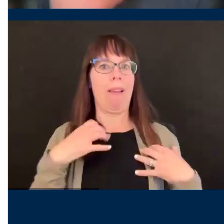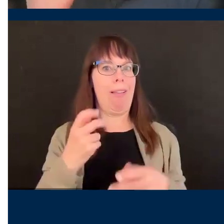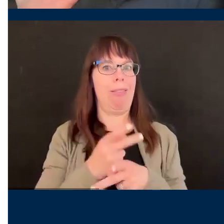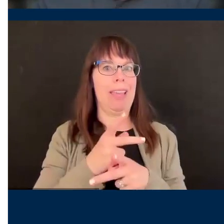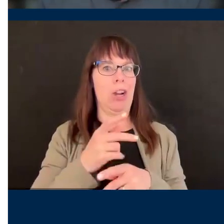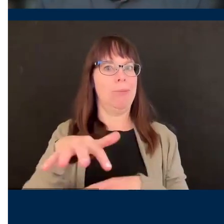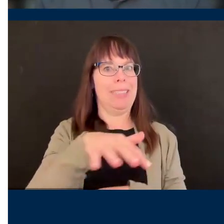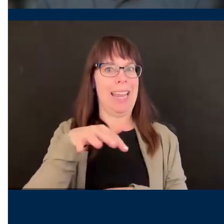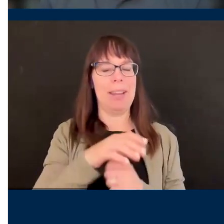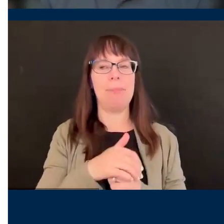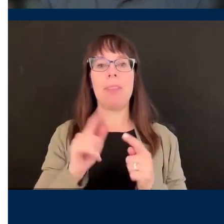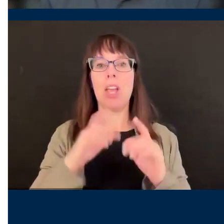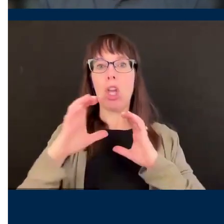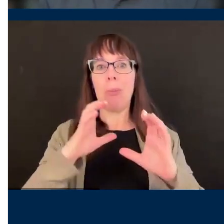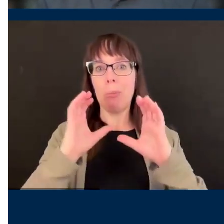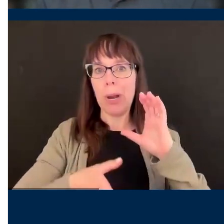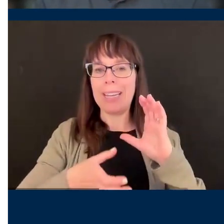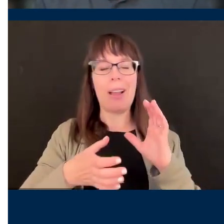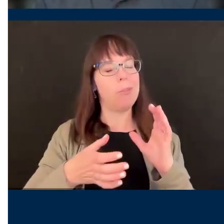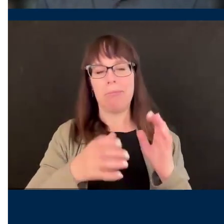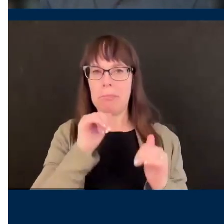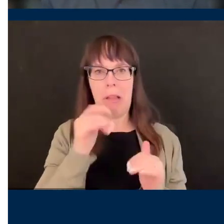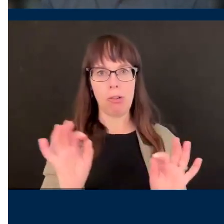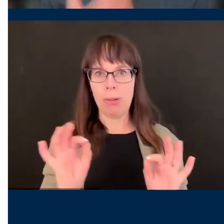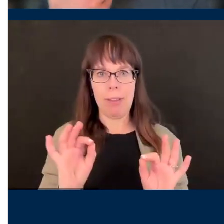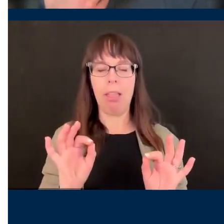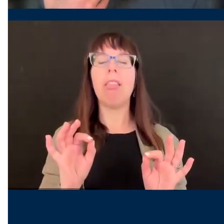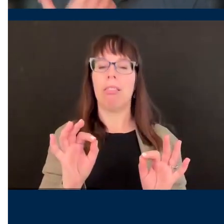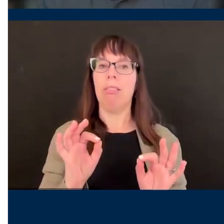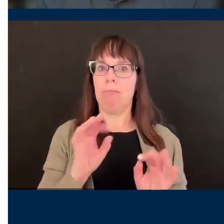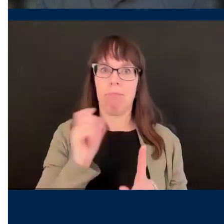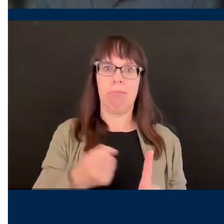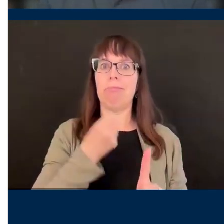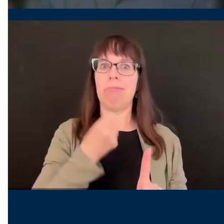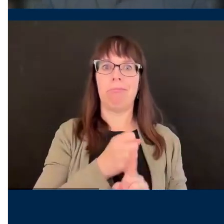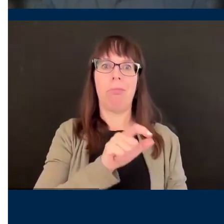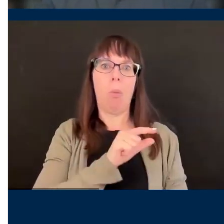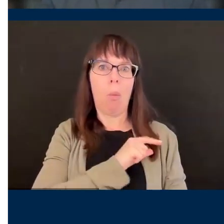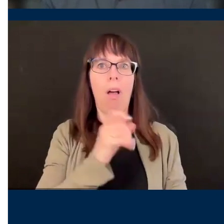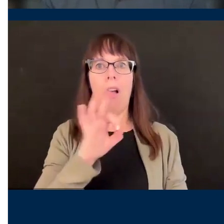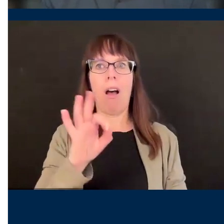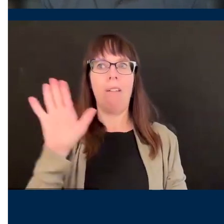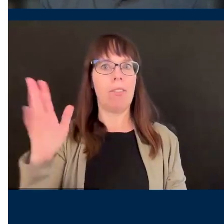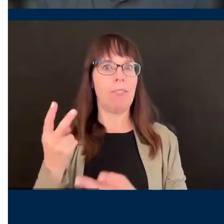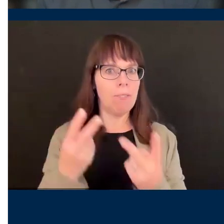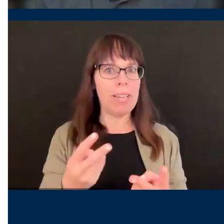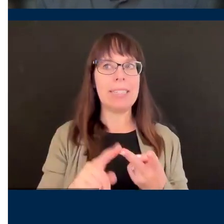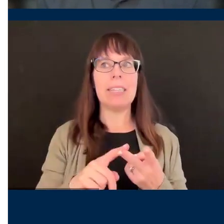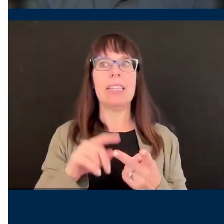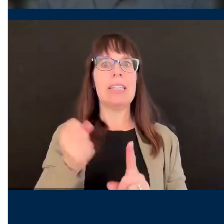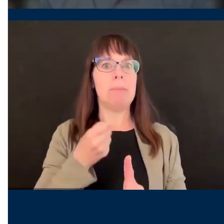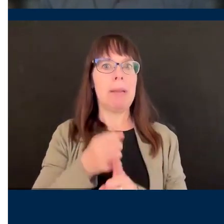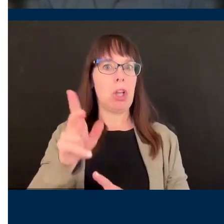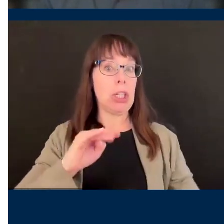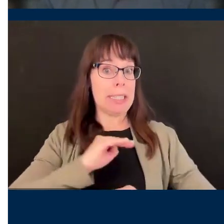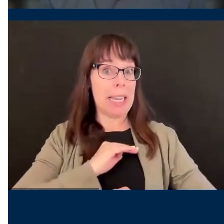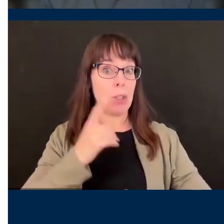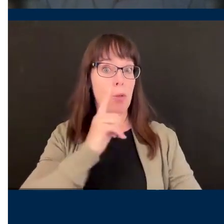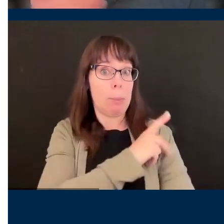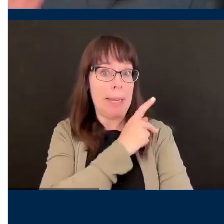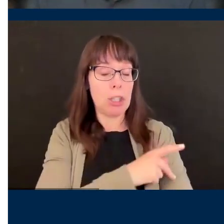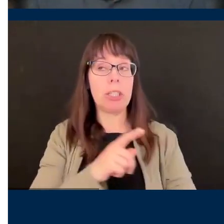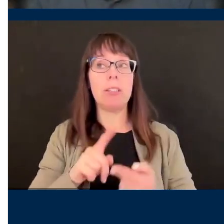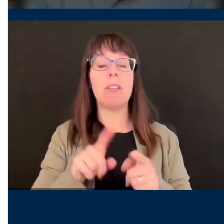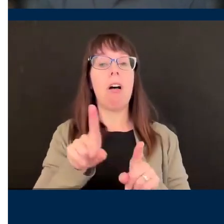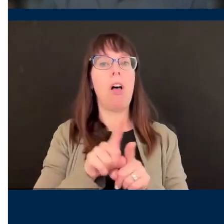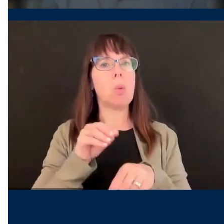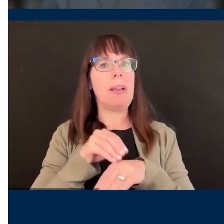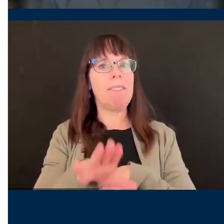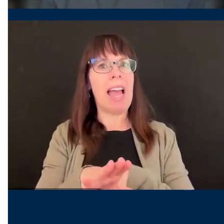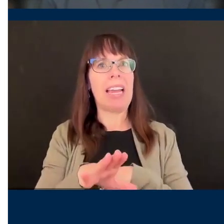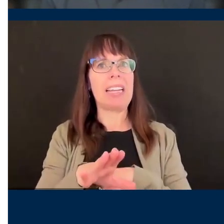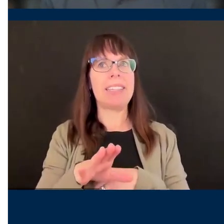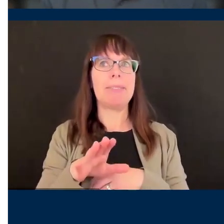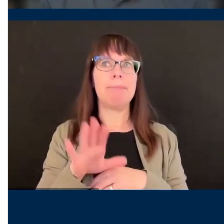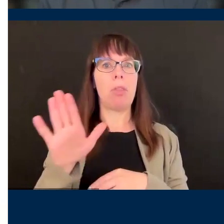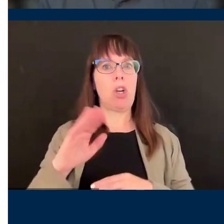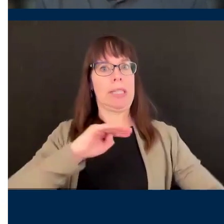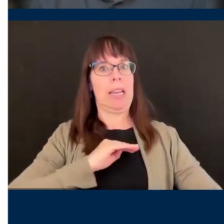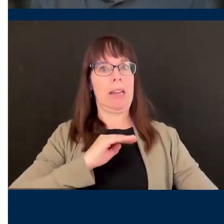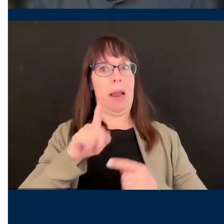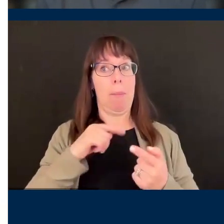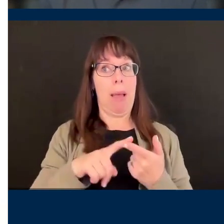Communication breakdowns are not trivial. They impact the quality of the visit. They impact the satisfaction of patients. They also affect the the satisfaction of providers, too.